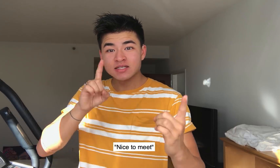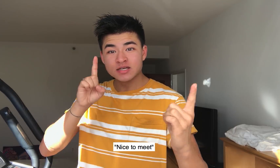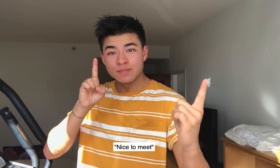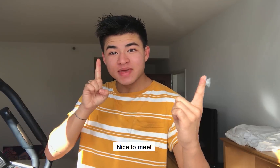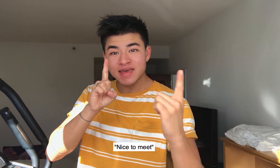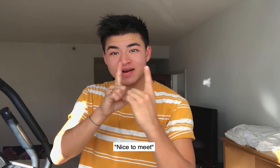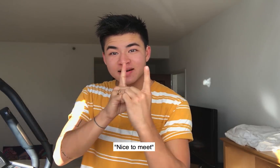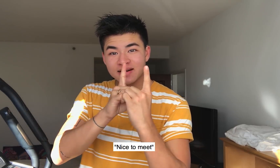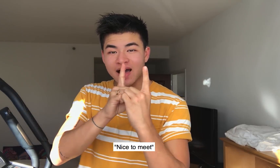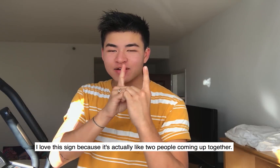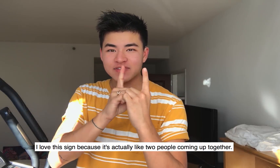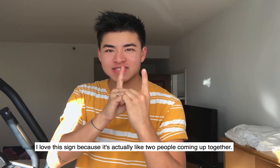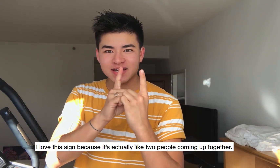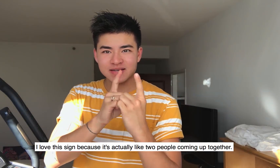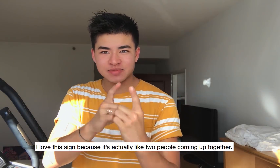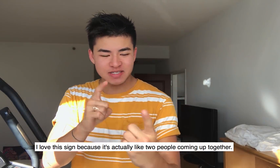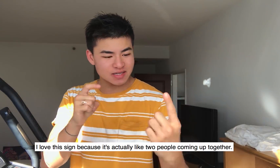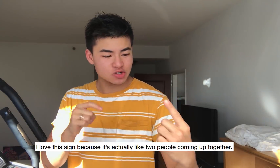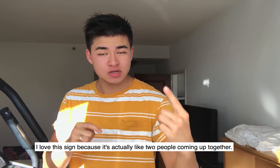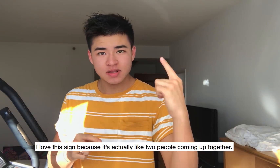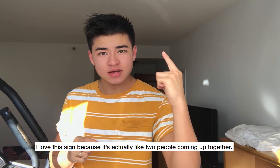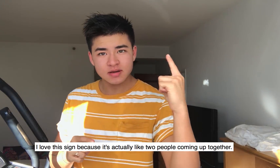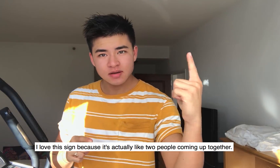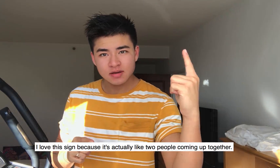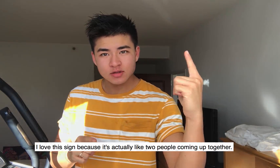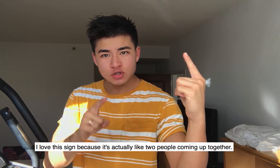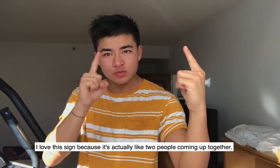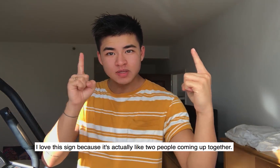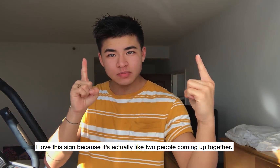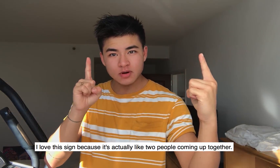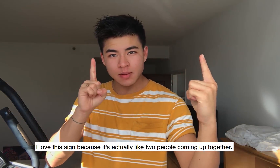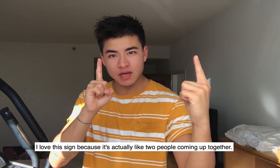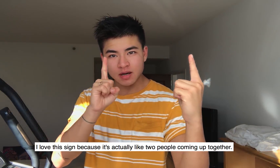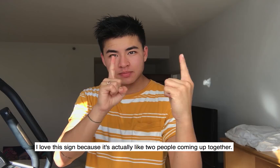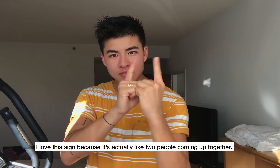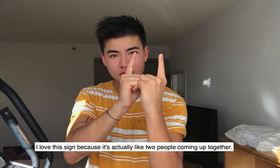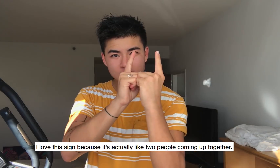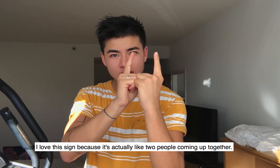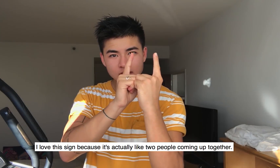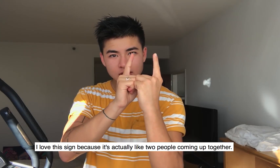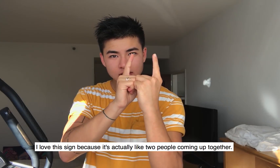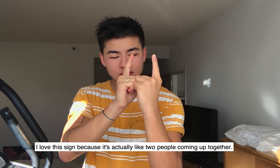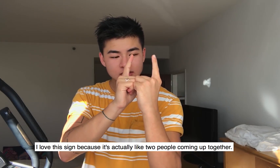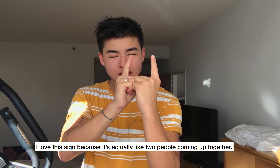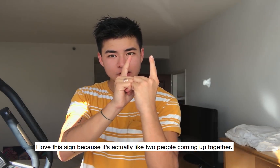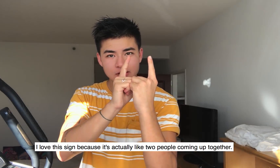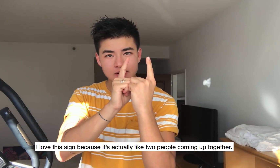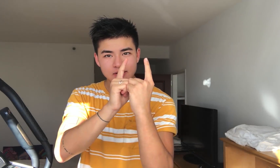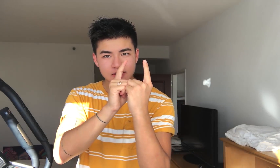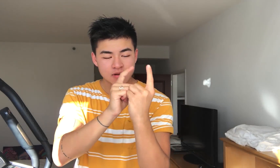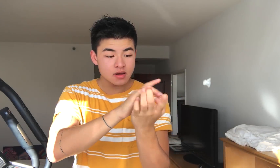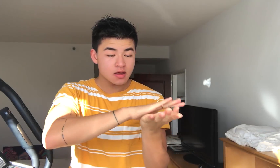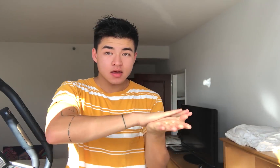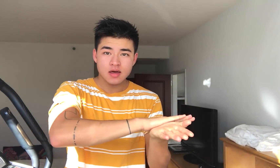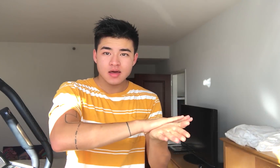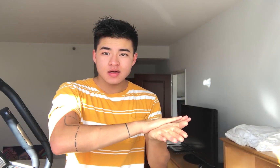To me. I love this sign because it's actually like two people coming up together